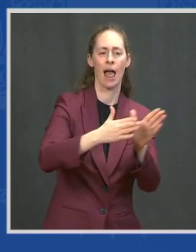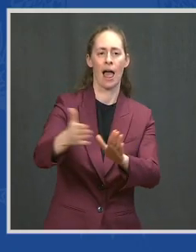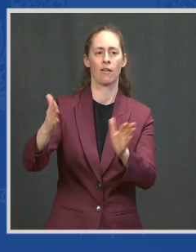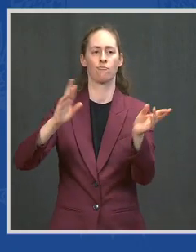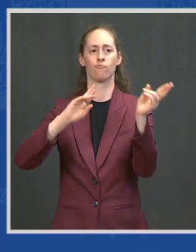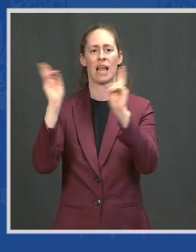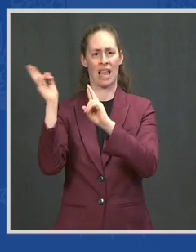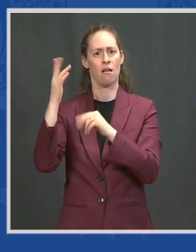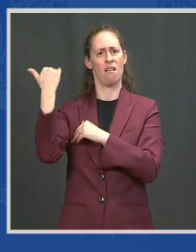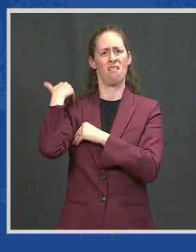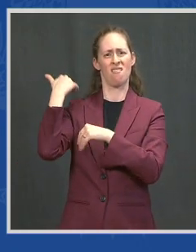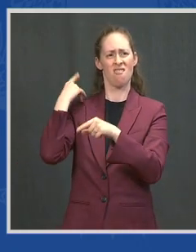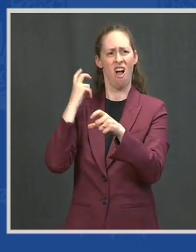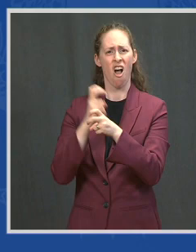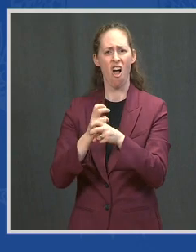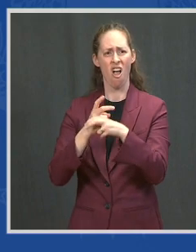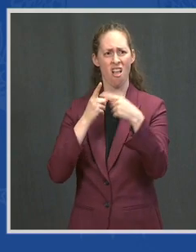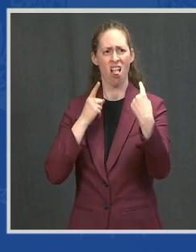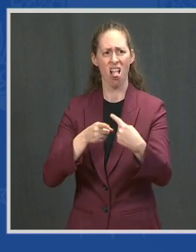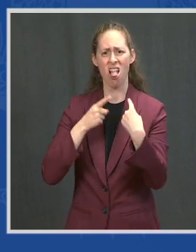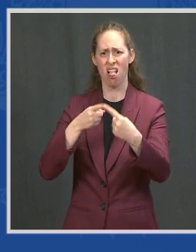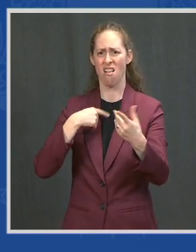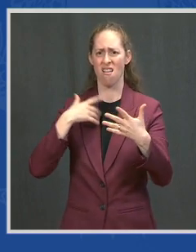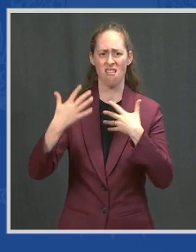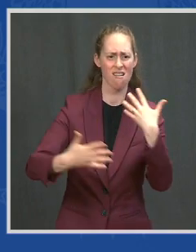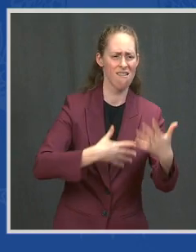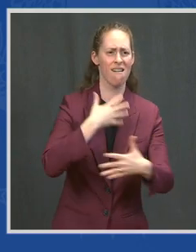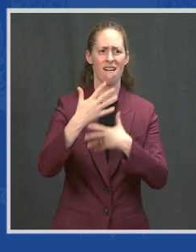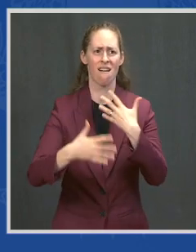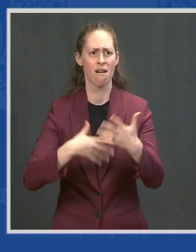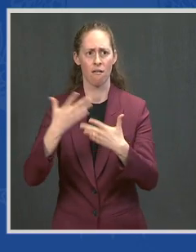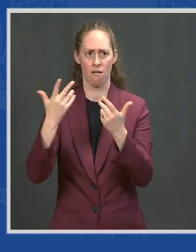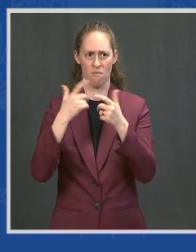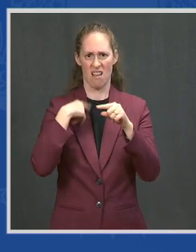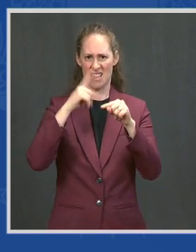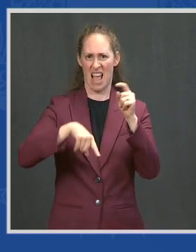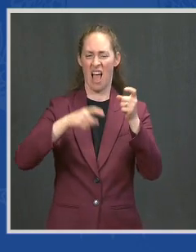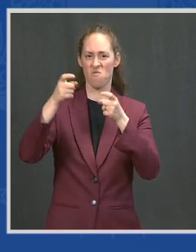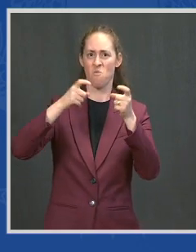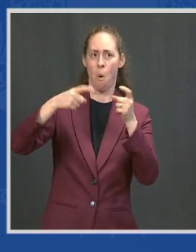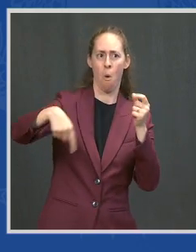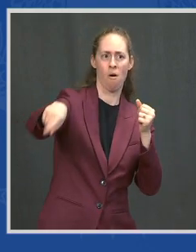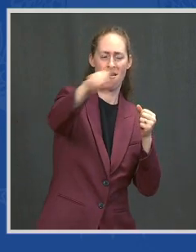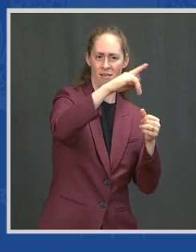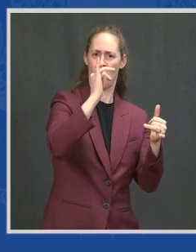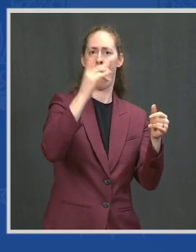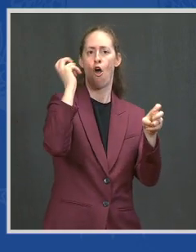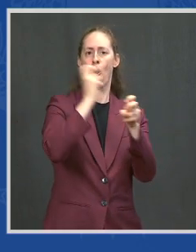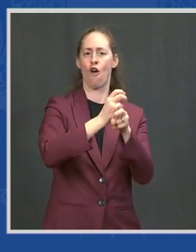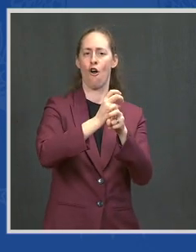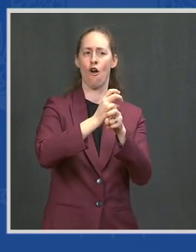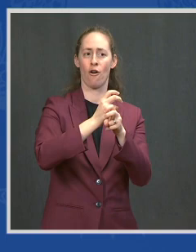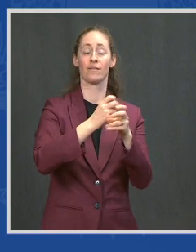Well, I think we did, but it's going to be harder. Yes, ma'am. The Press: Thank you. If this phase is not successful,